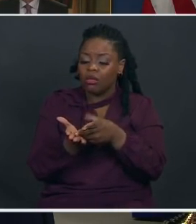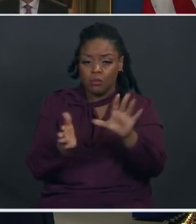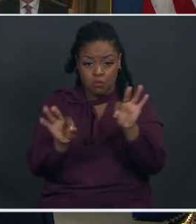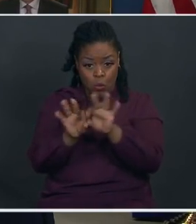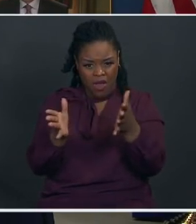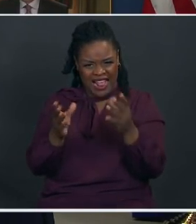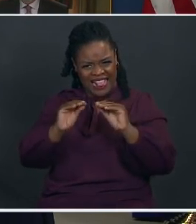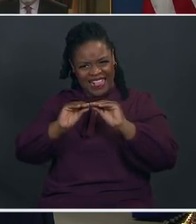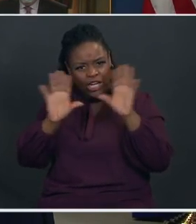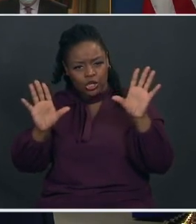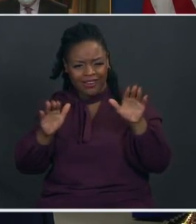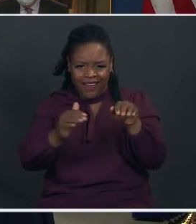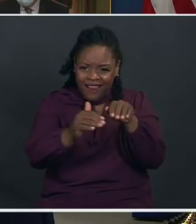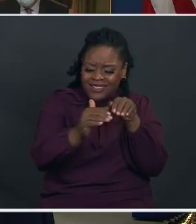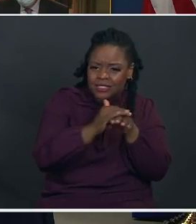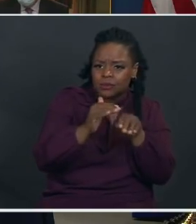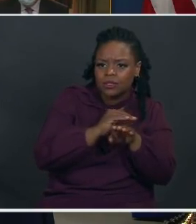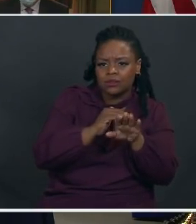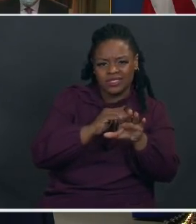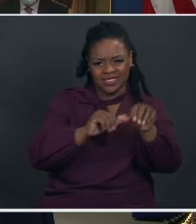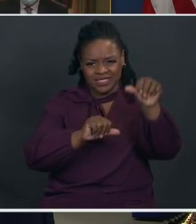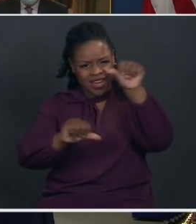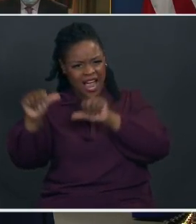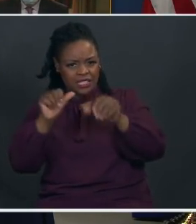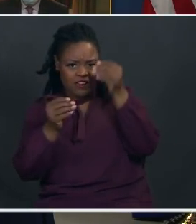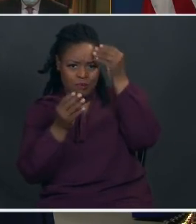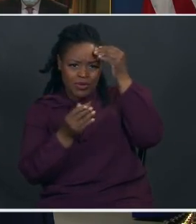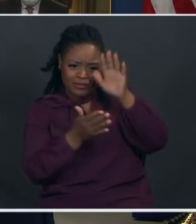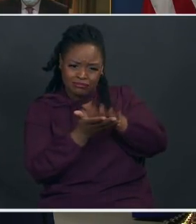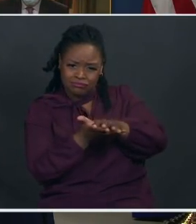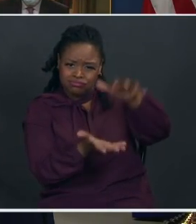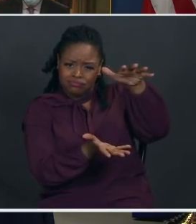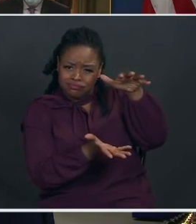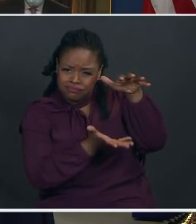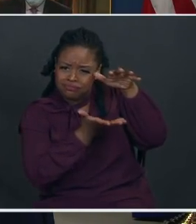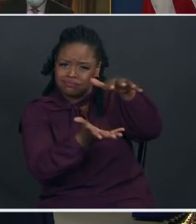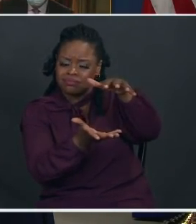about the pandemic. We will not always know the answers to your questions.